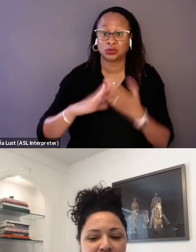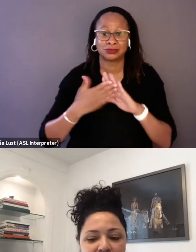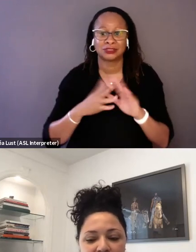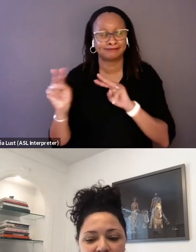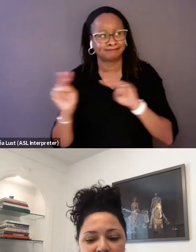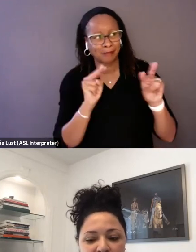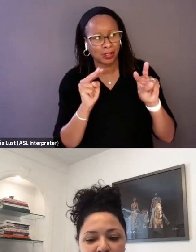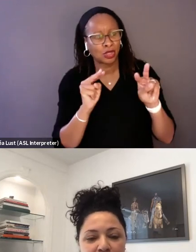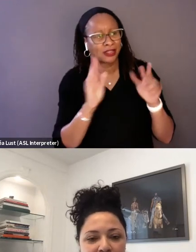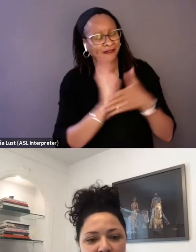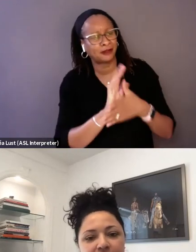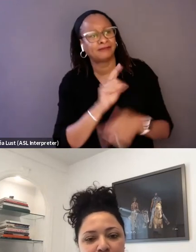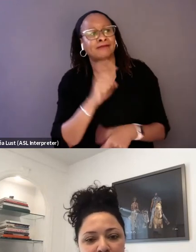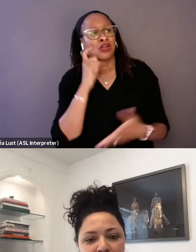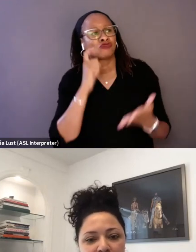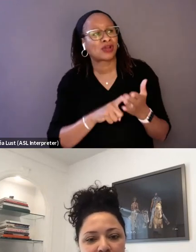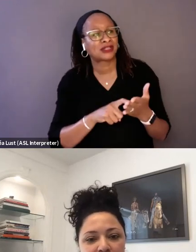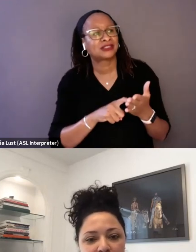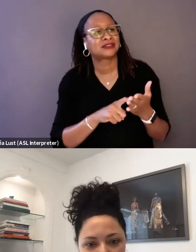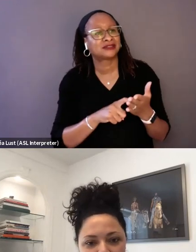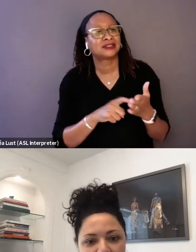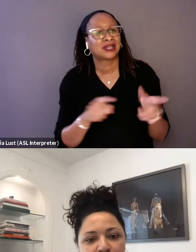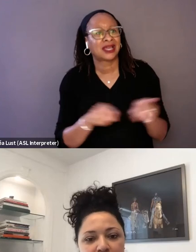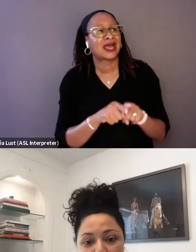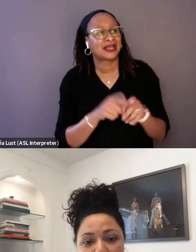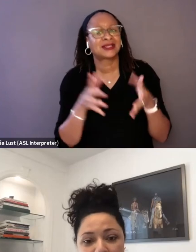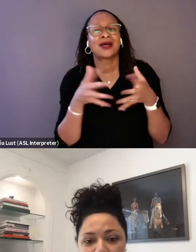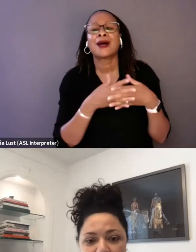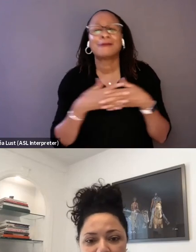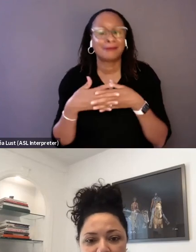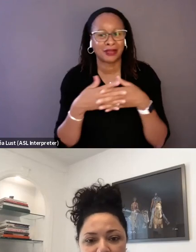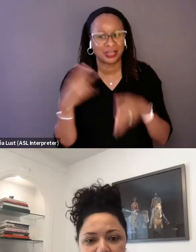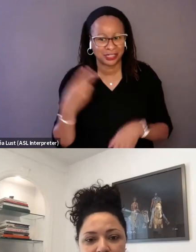and recognize it as being American history and a part of their history too.